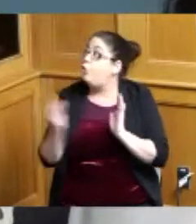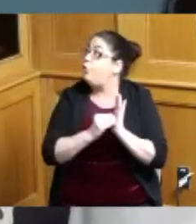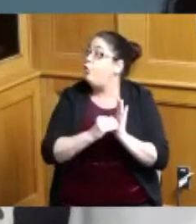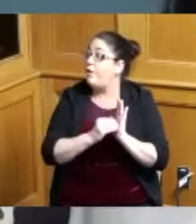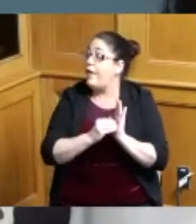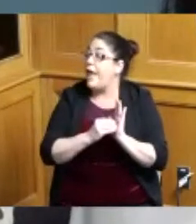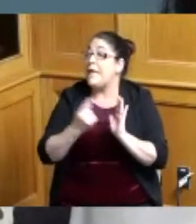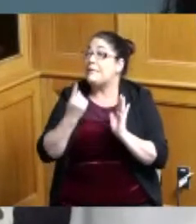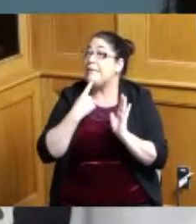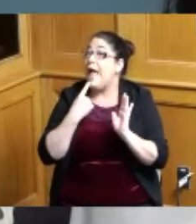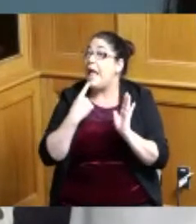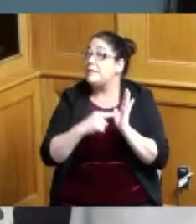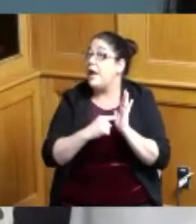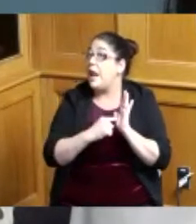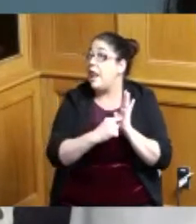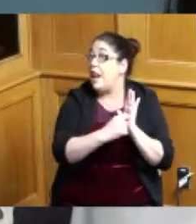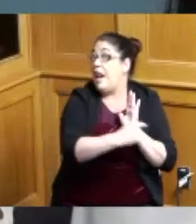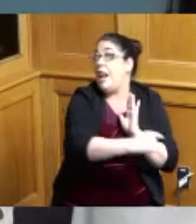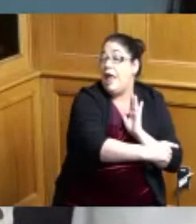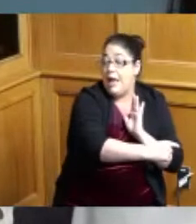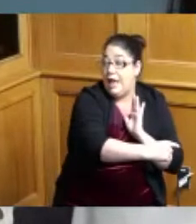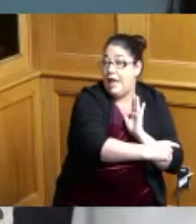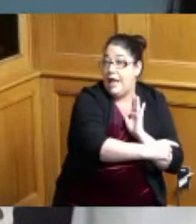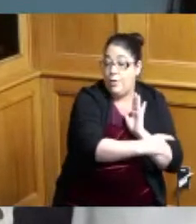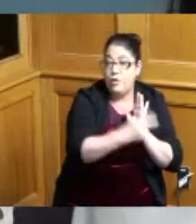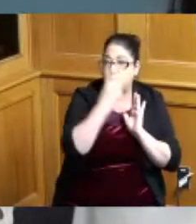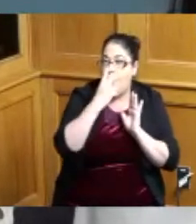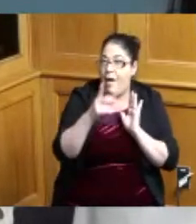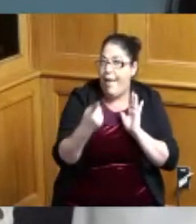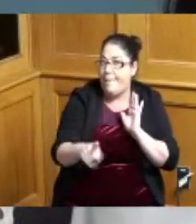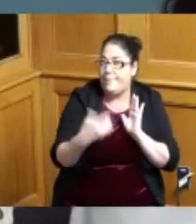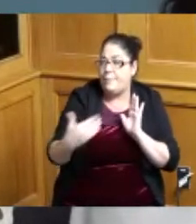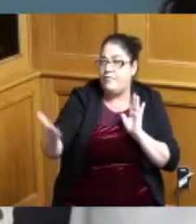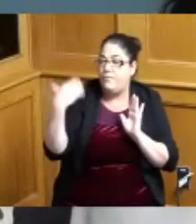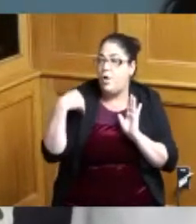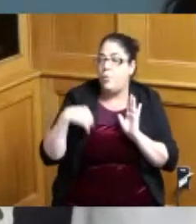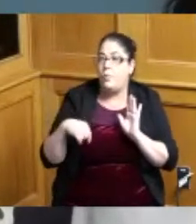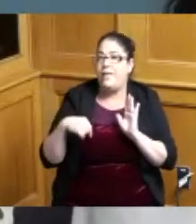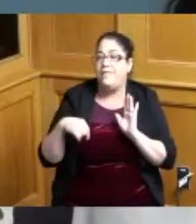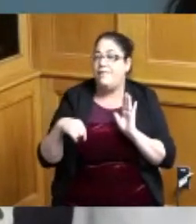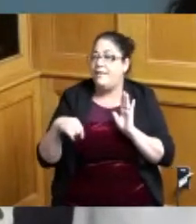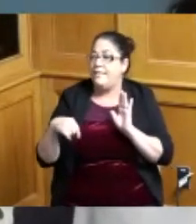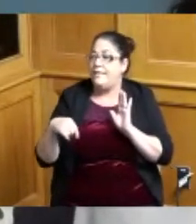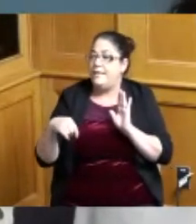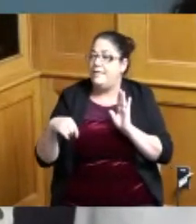one thing in the language we saw that with the stadiums it said one thing with all this language